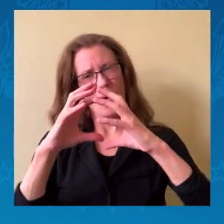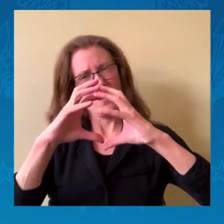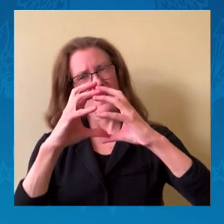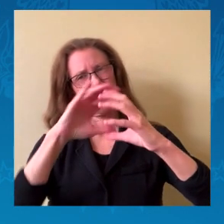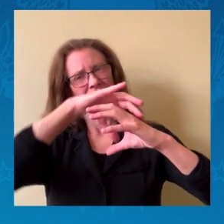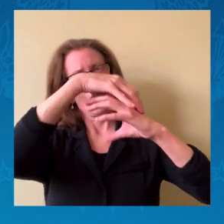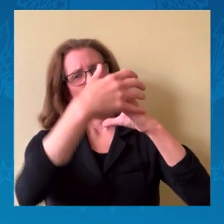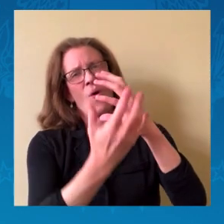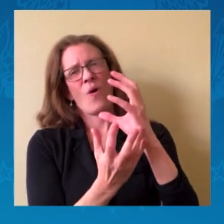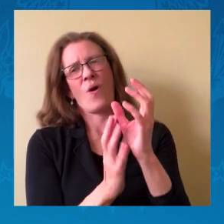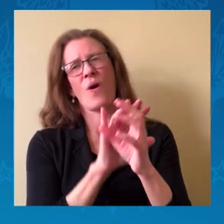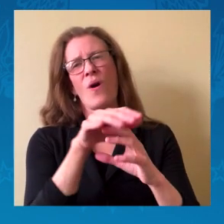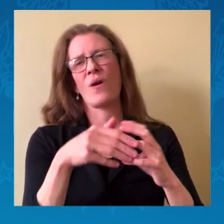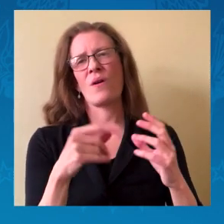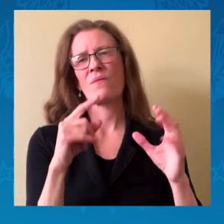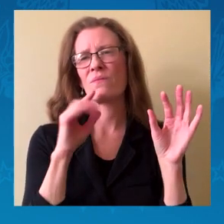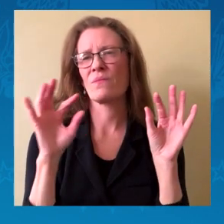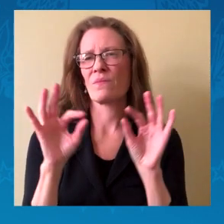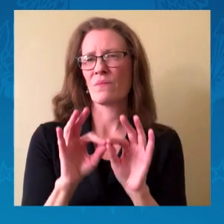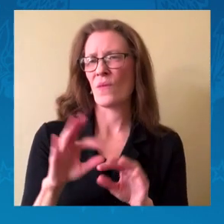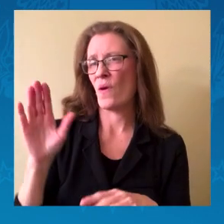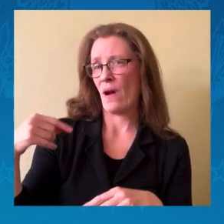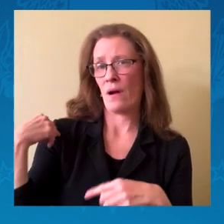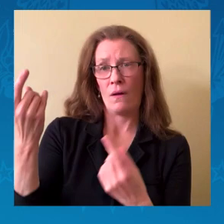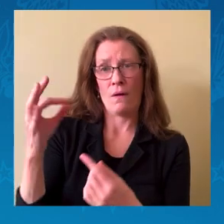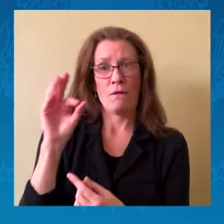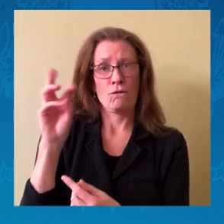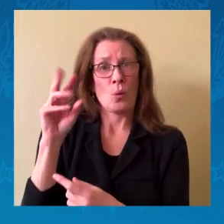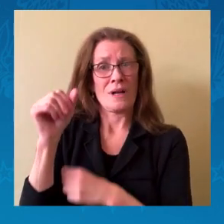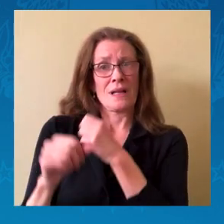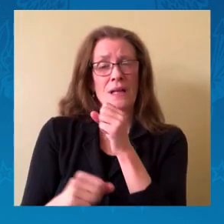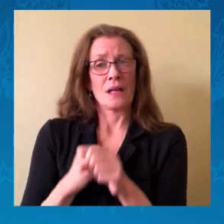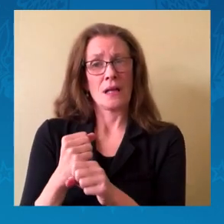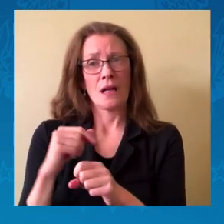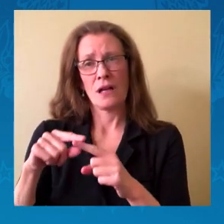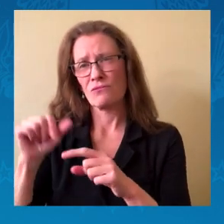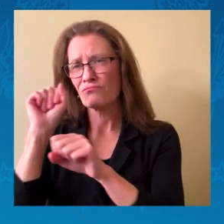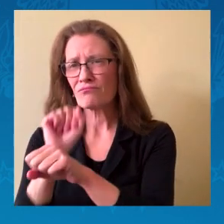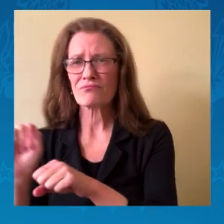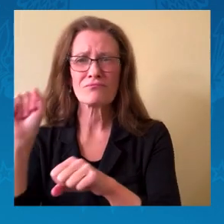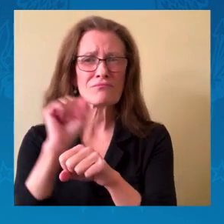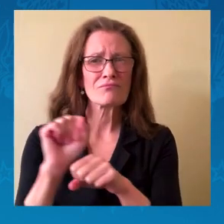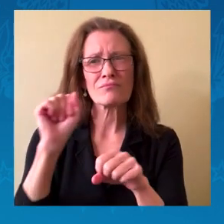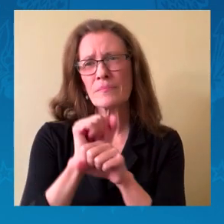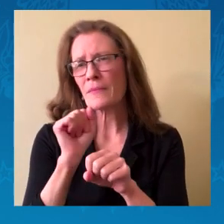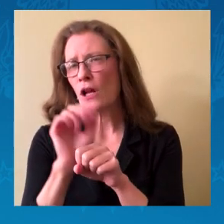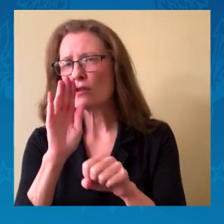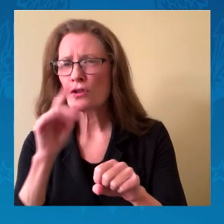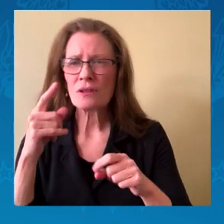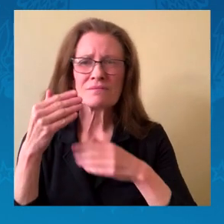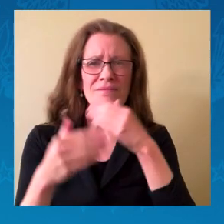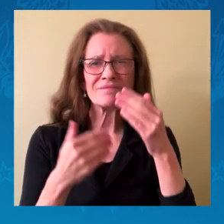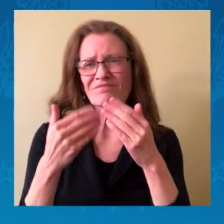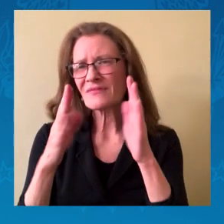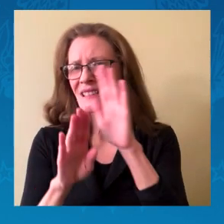through work at the United Nations and elsewhere, has made progress in developing norms to strengthen the safety and sustainability